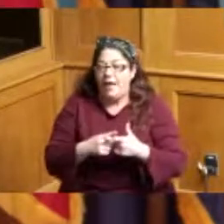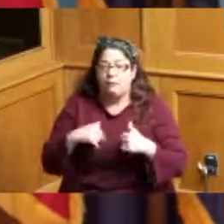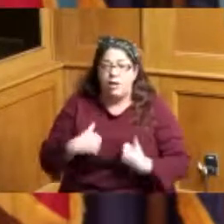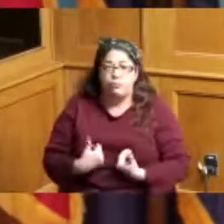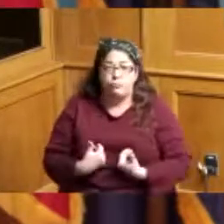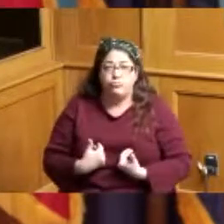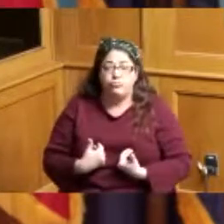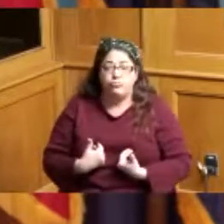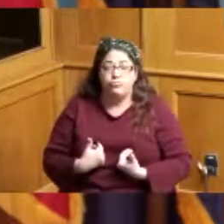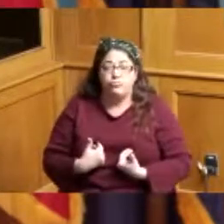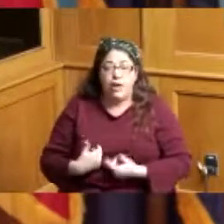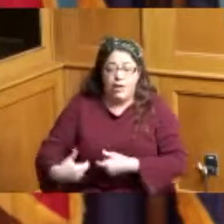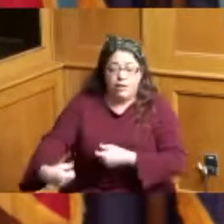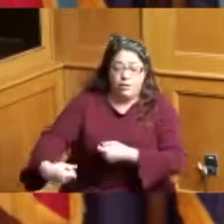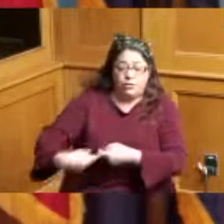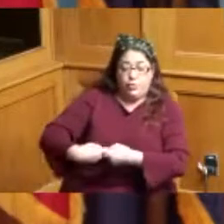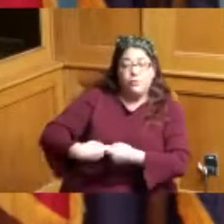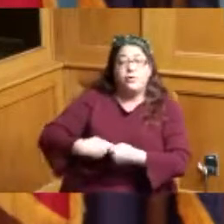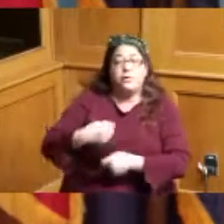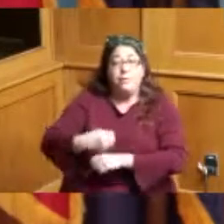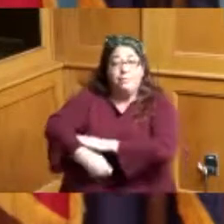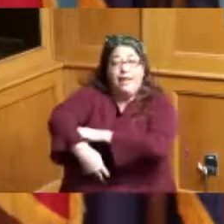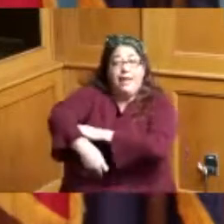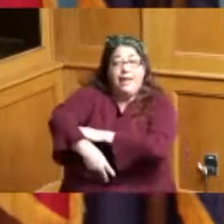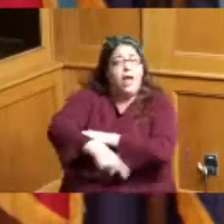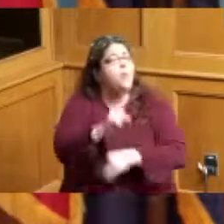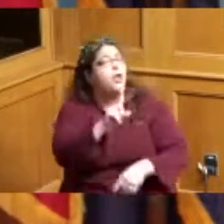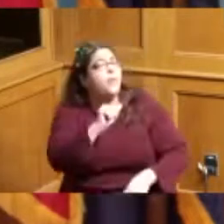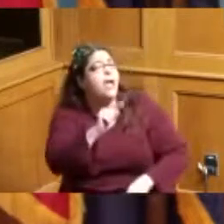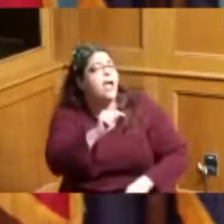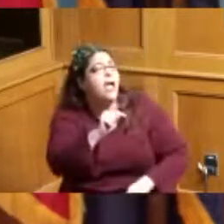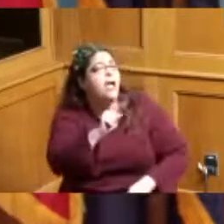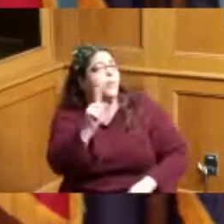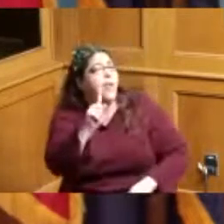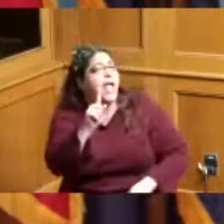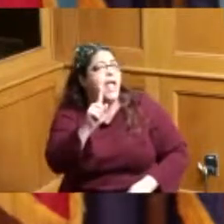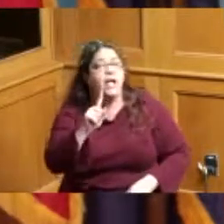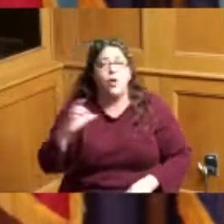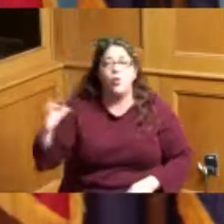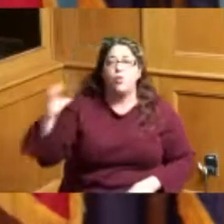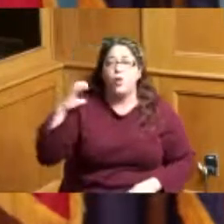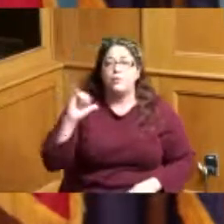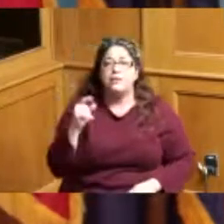I got a text at 12 midnight saying where are you at Coach Taylor is he's out at game time